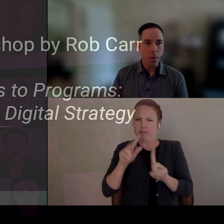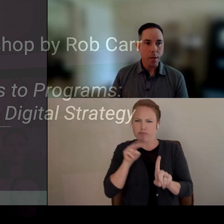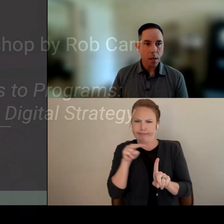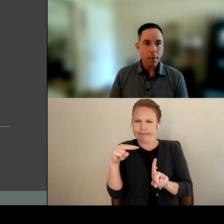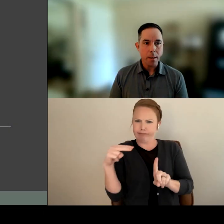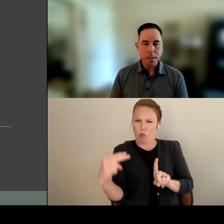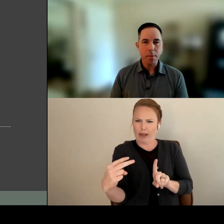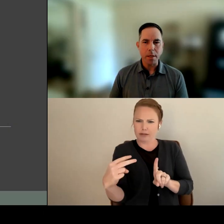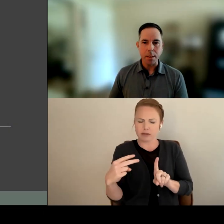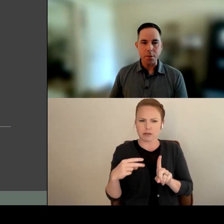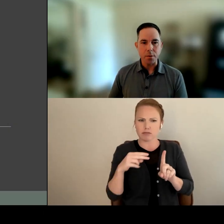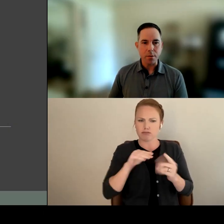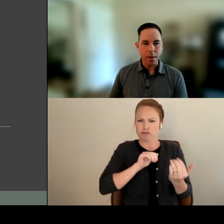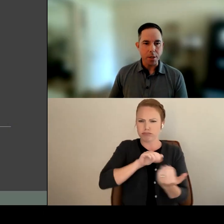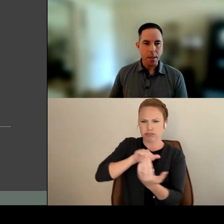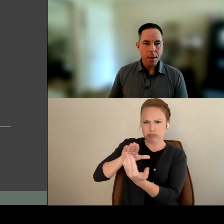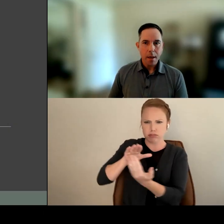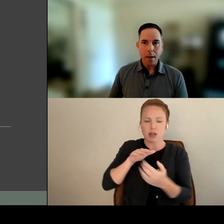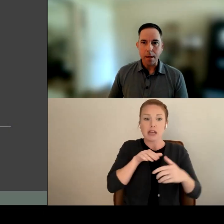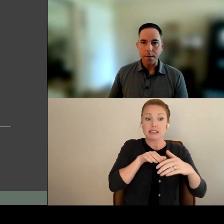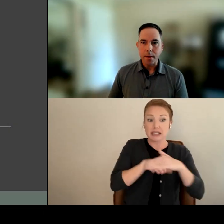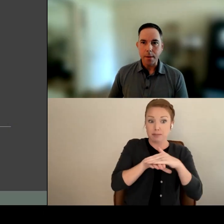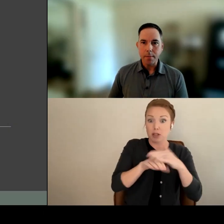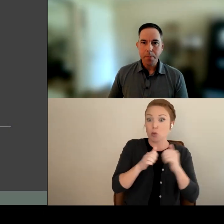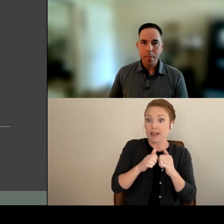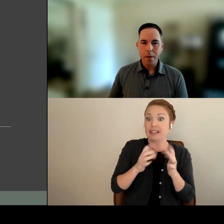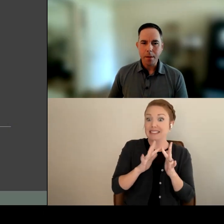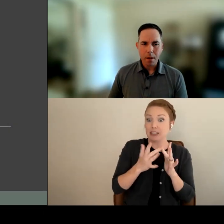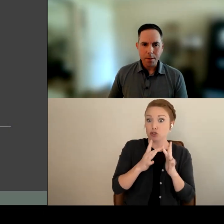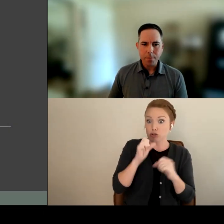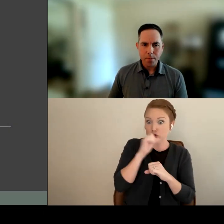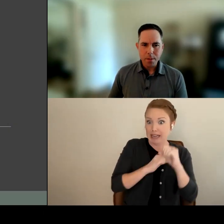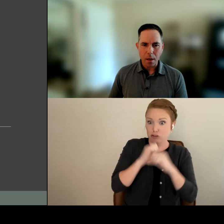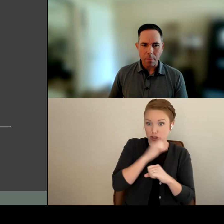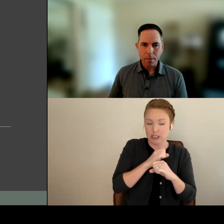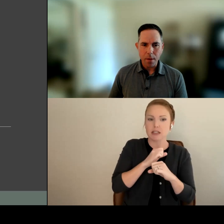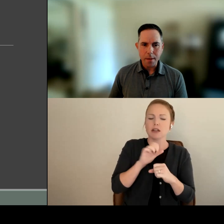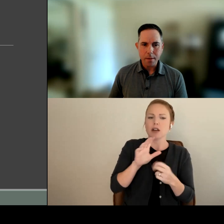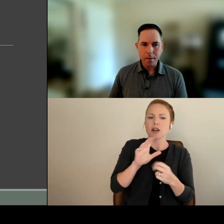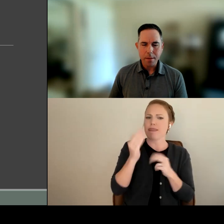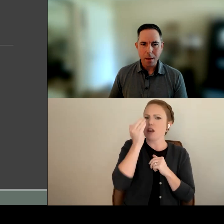We're going to talk about accessibility in digital strategy and acknowledge first off that this